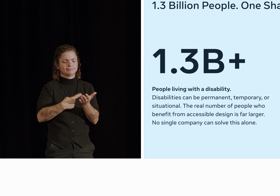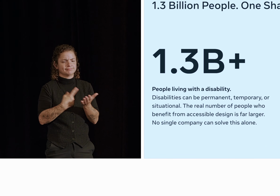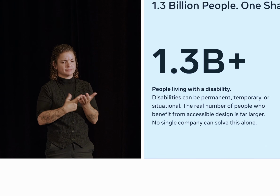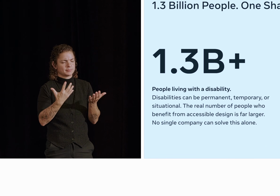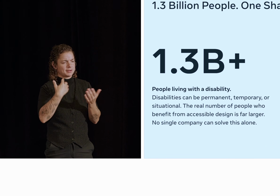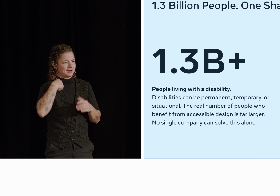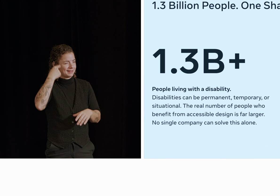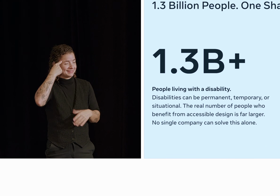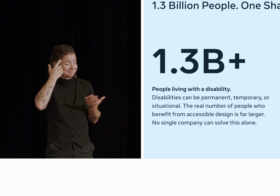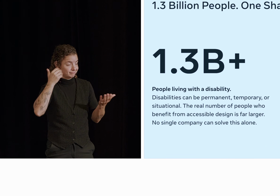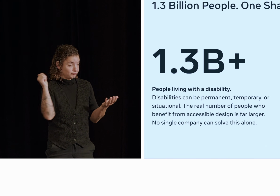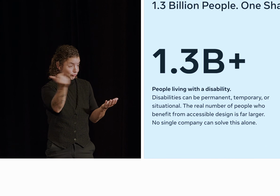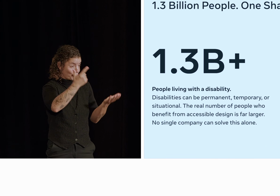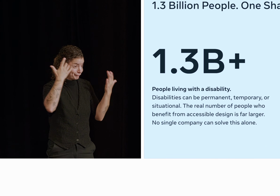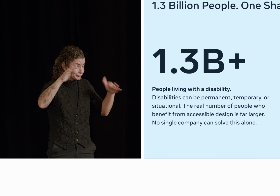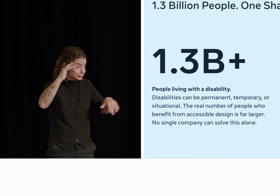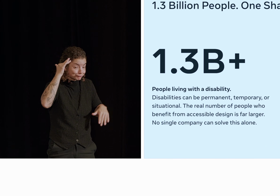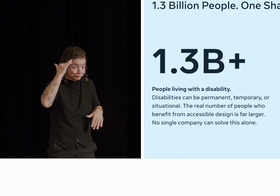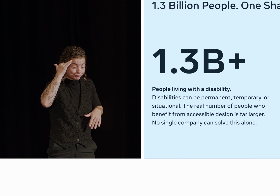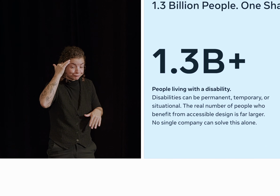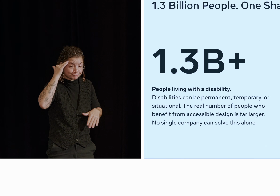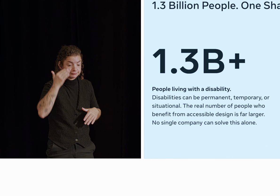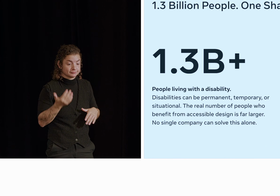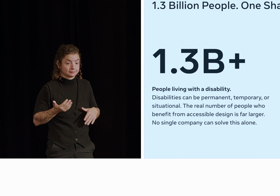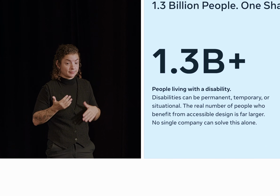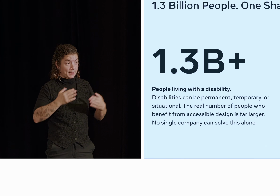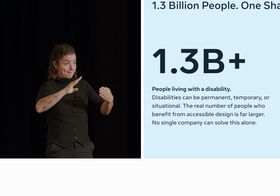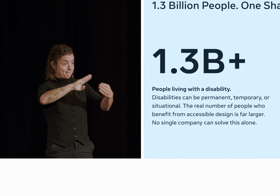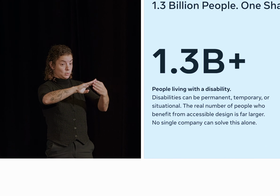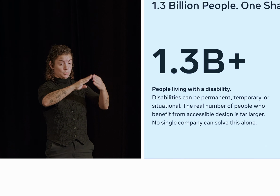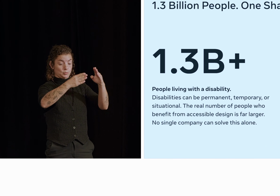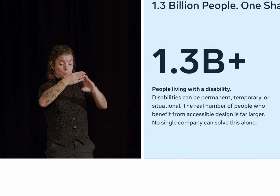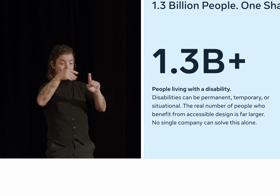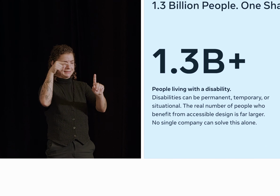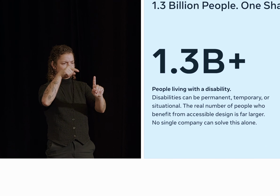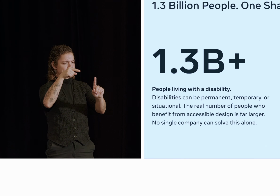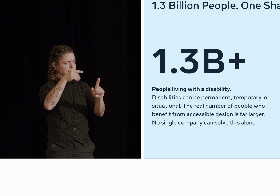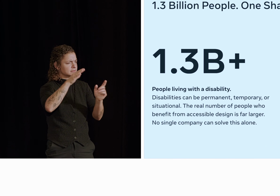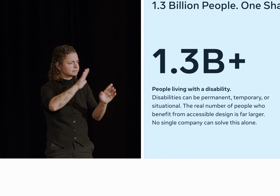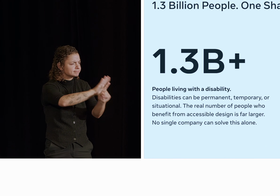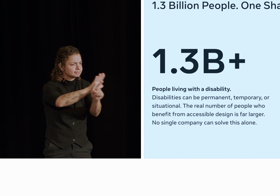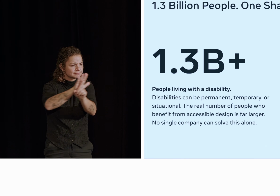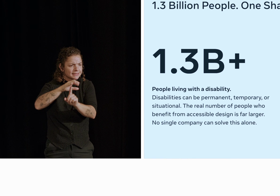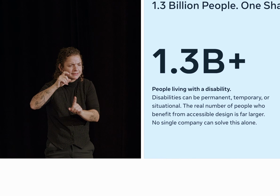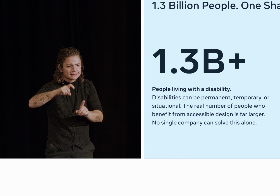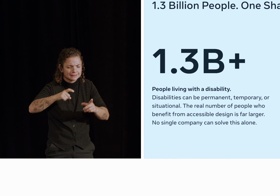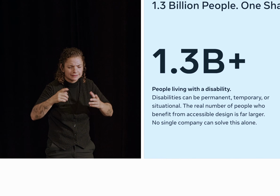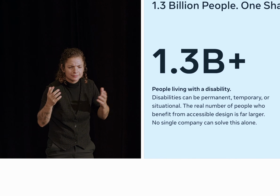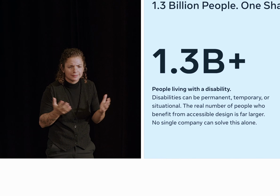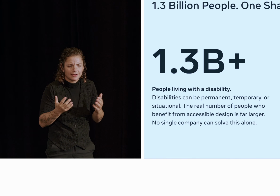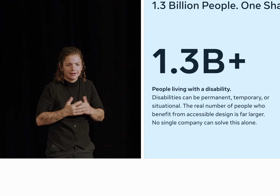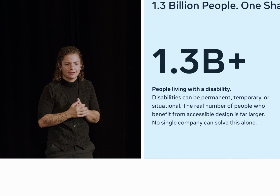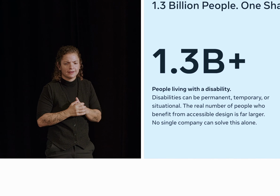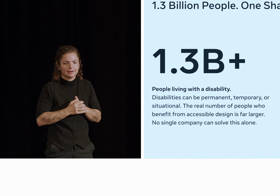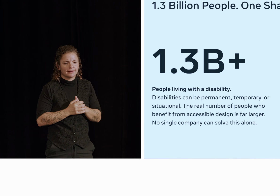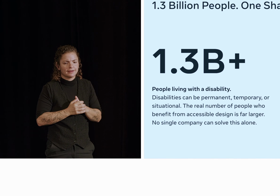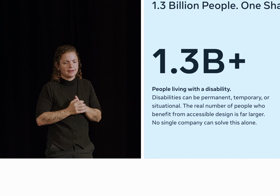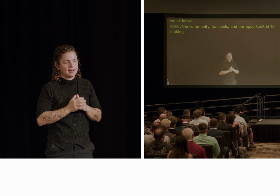about the community, its needs, and our opportunities for making things even better.